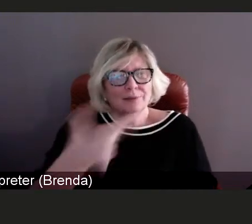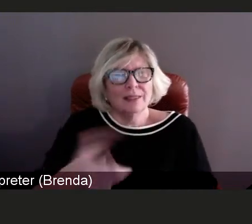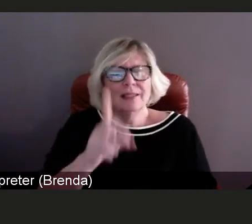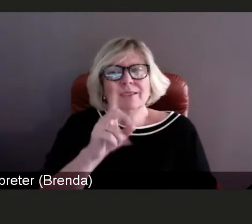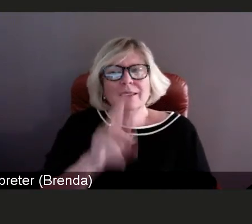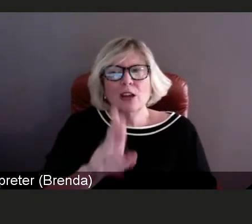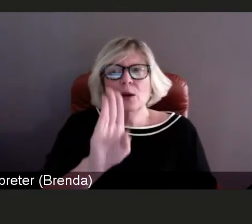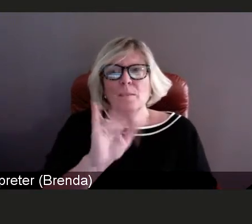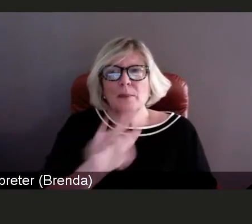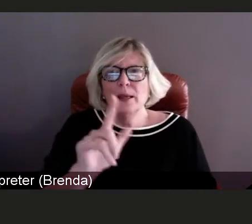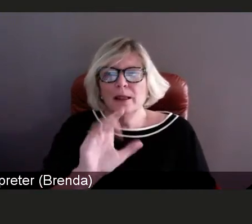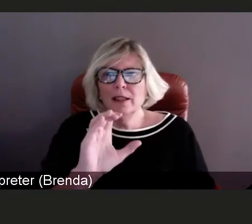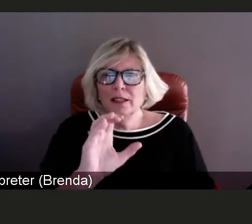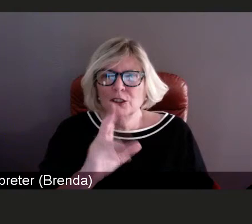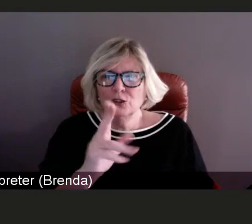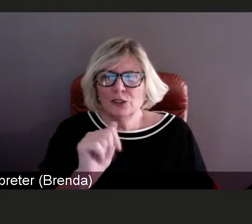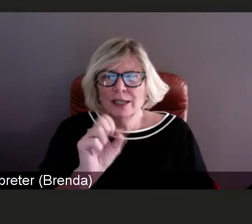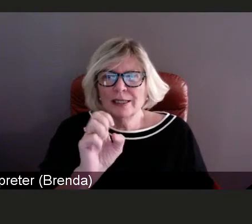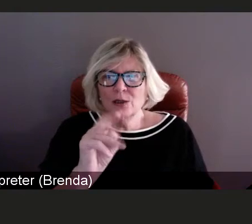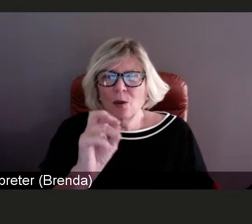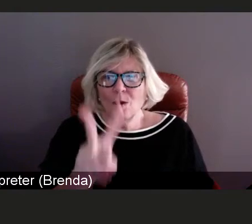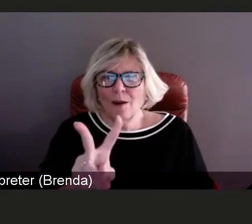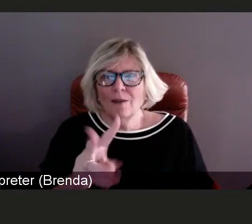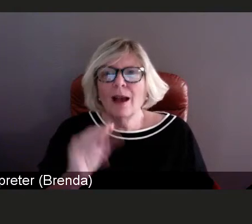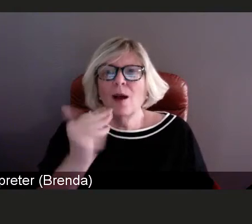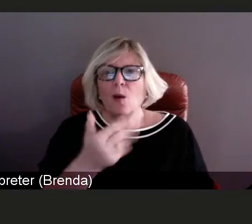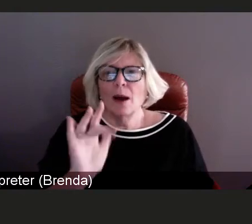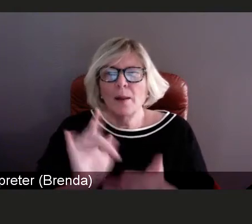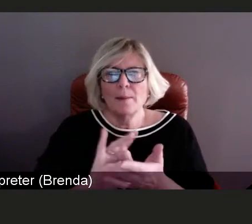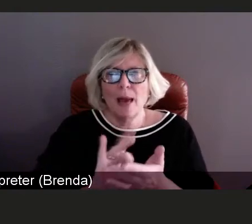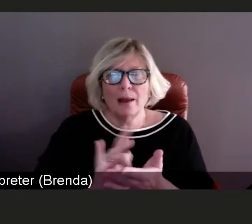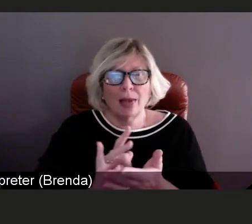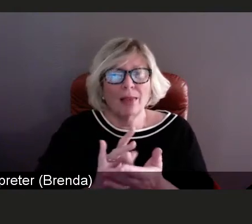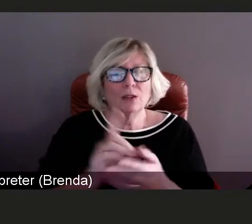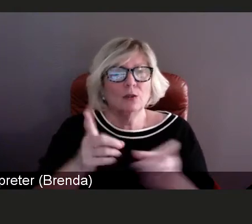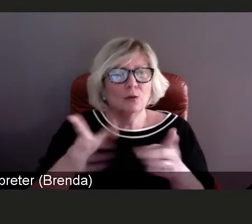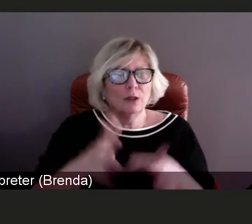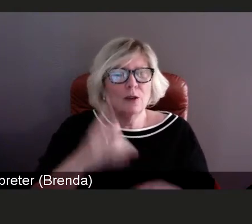our Medical Director for COVID-19 once again, a really,